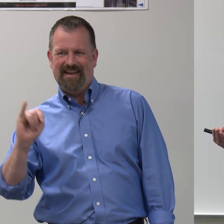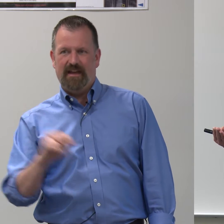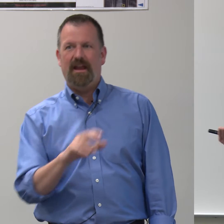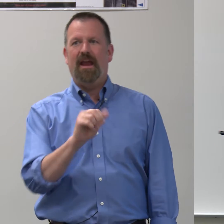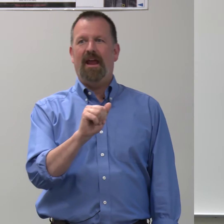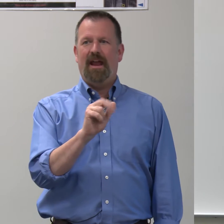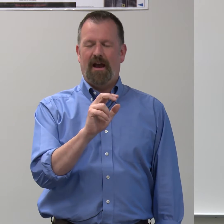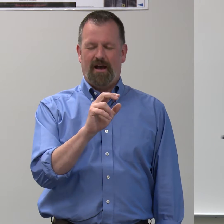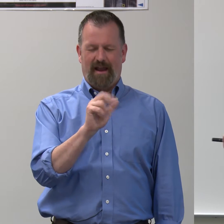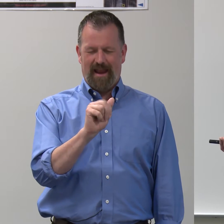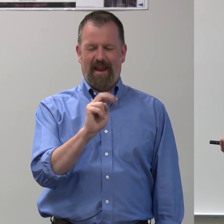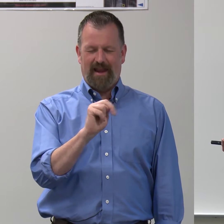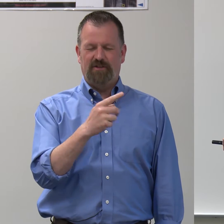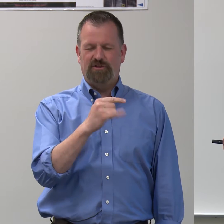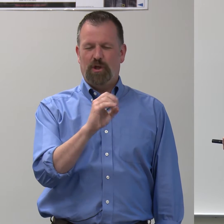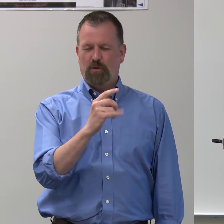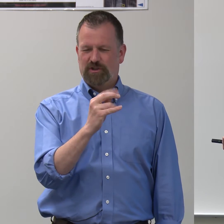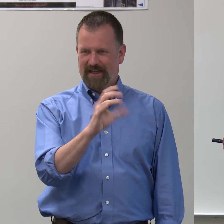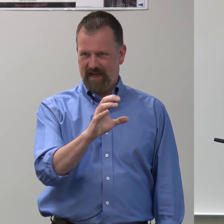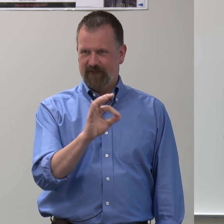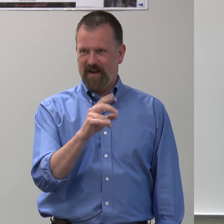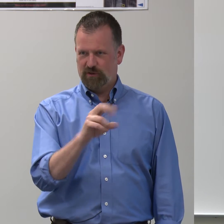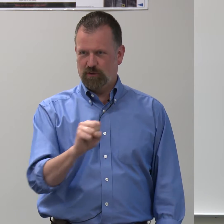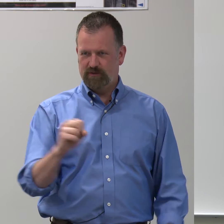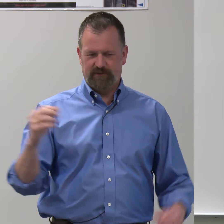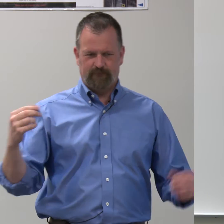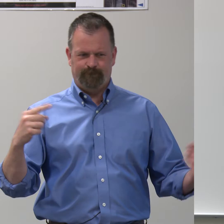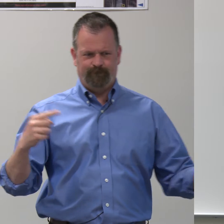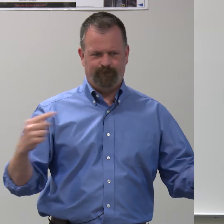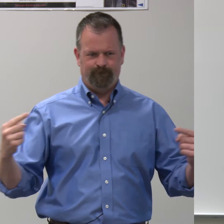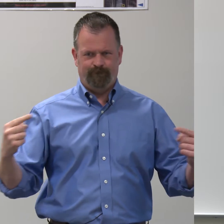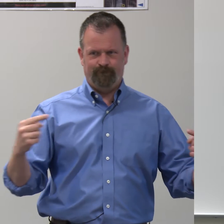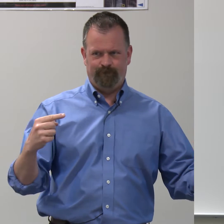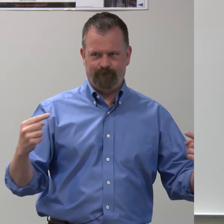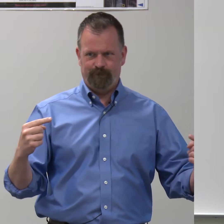so it's a very controlled process, but with the tumors, when they're pumping out